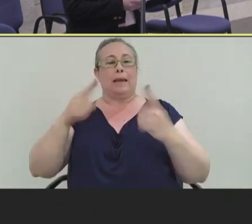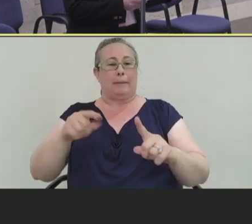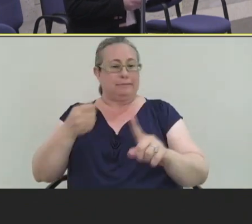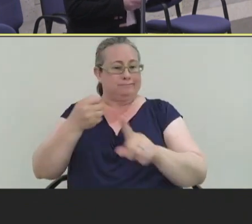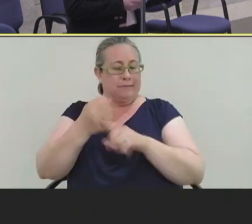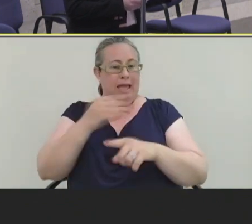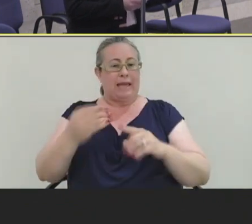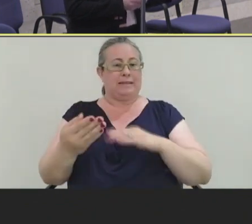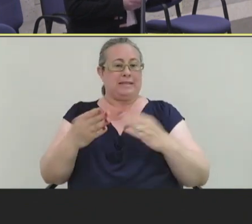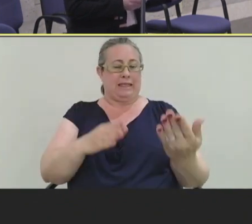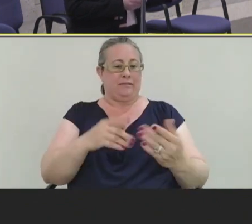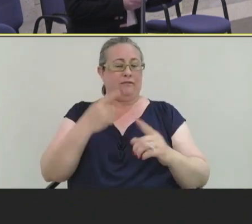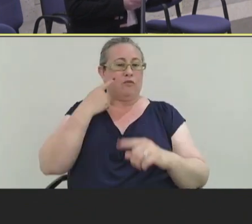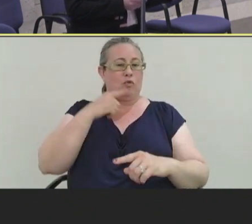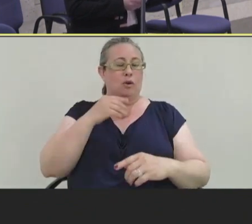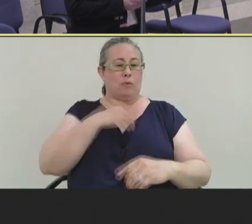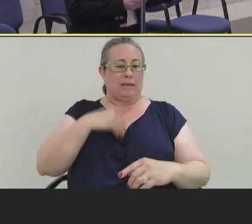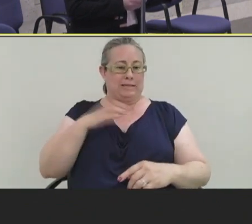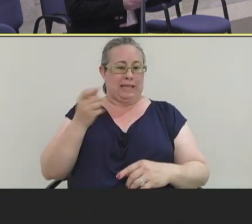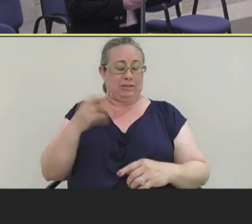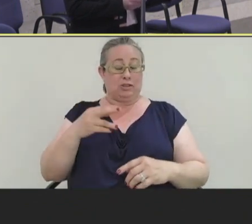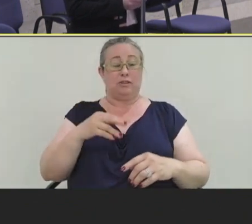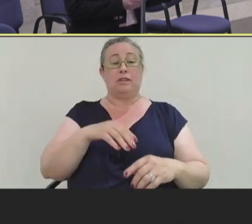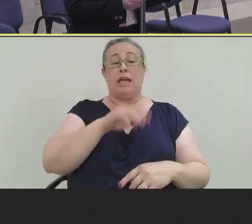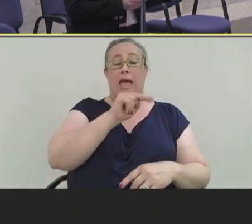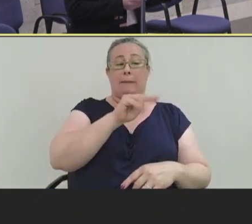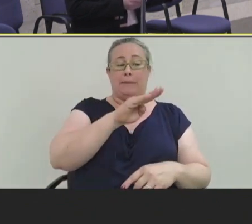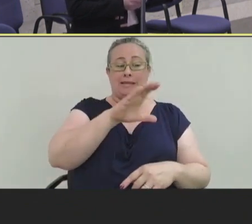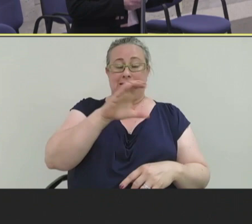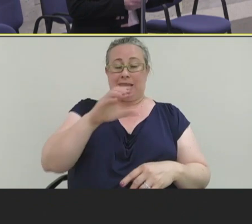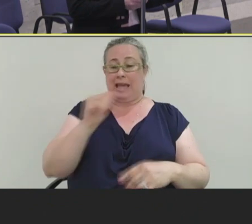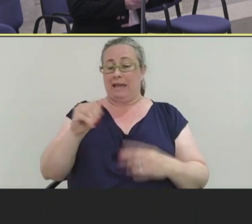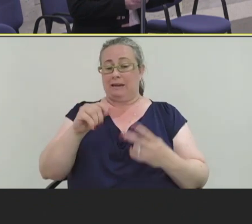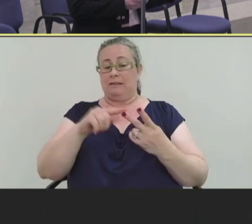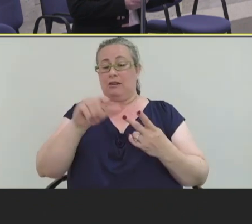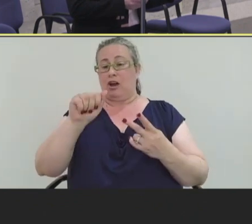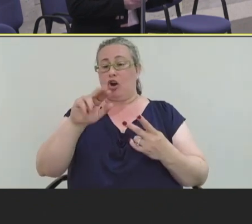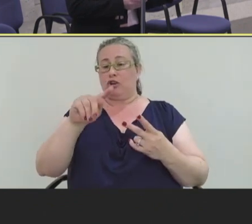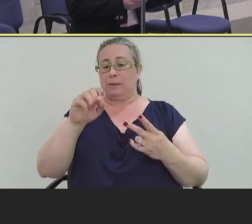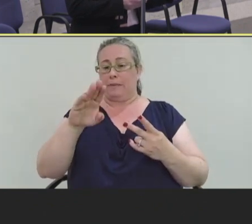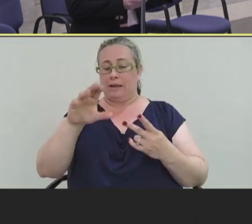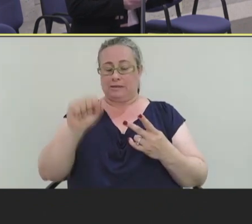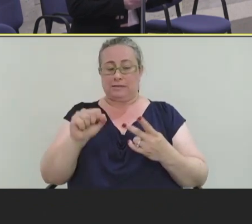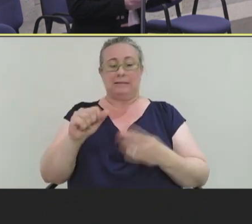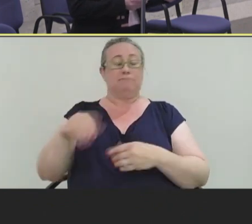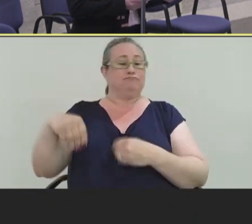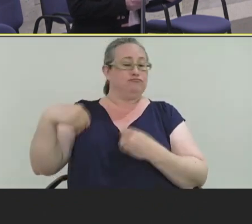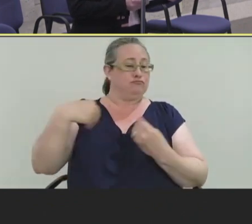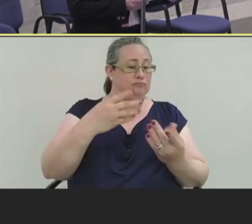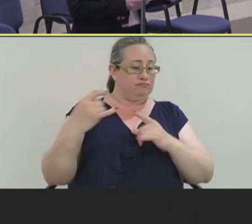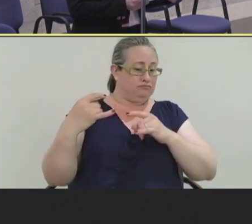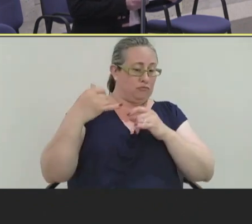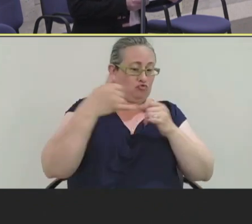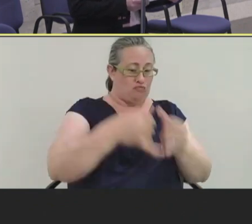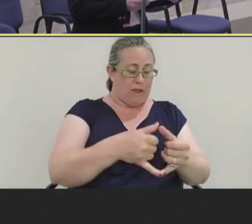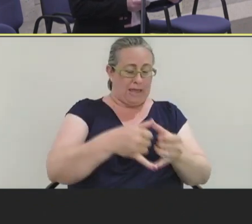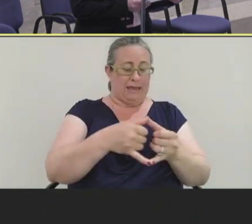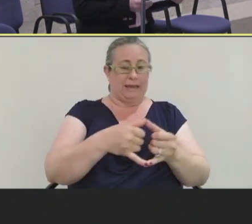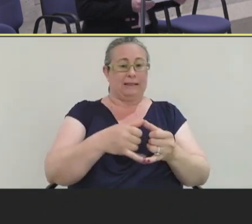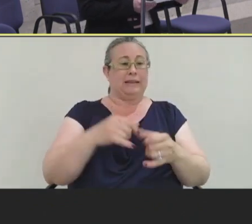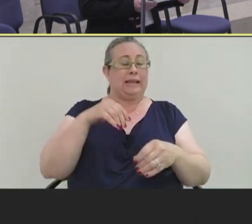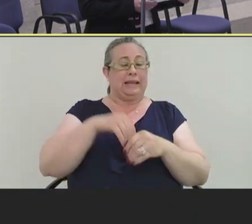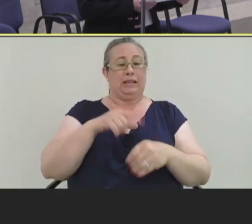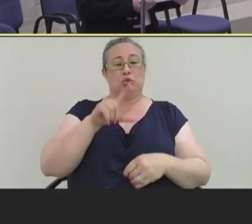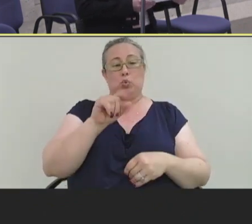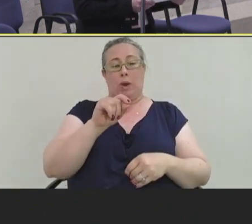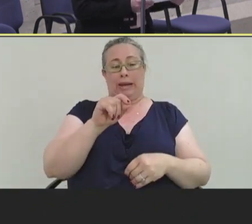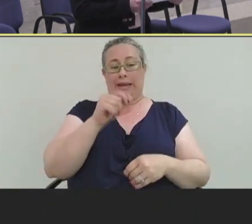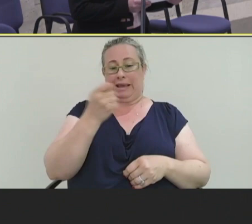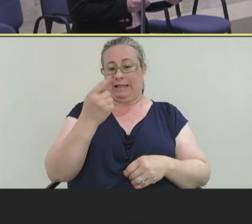Now, the NBCC and Artemis Project awarded initial seed grants back in 2011 to investigate potential